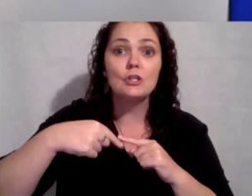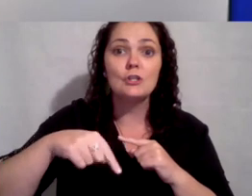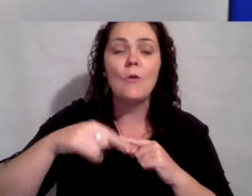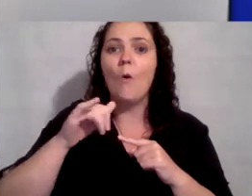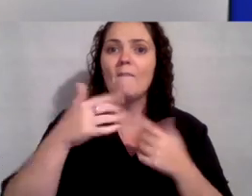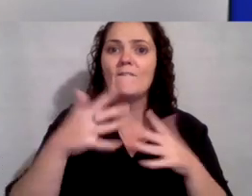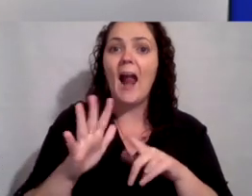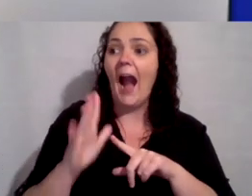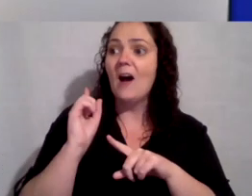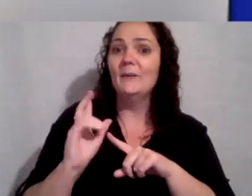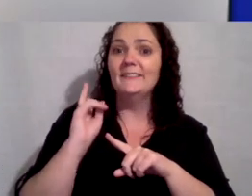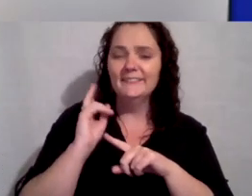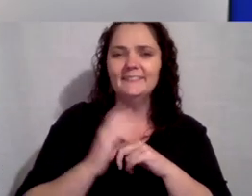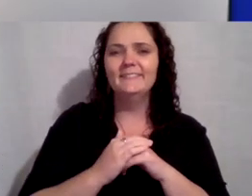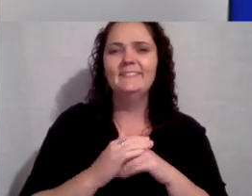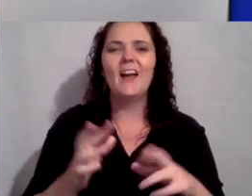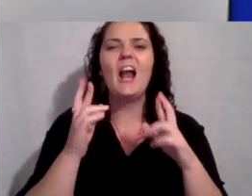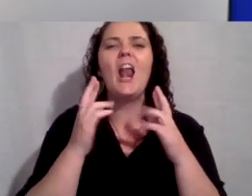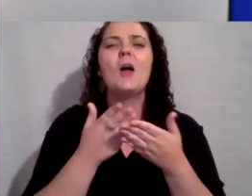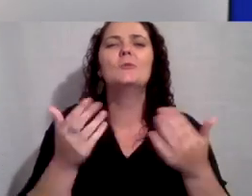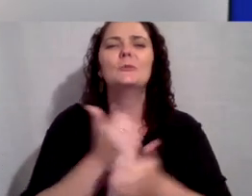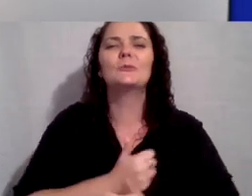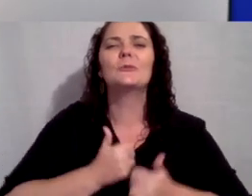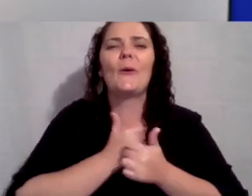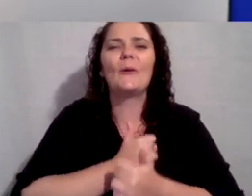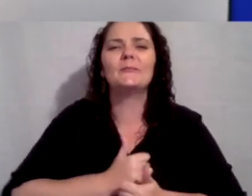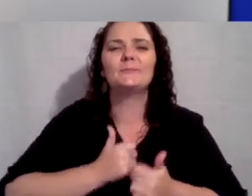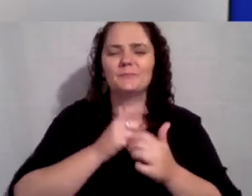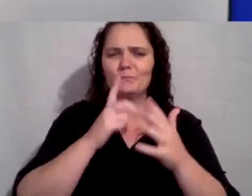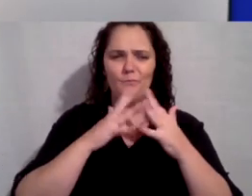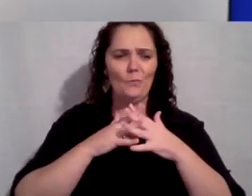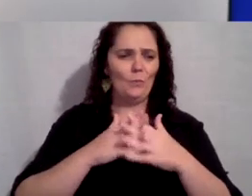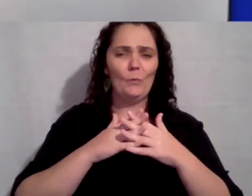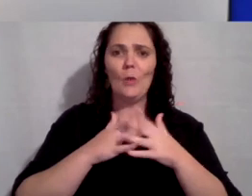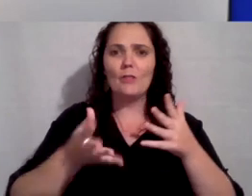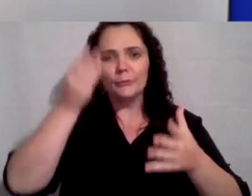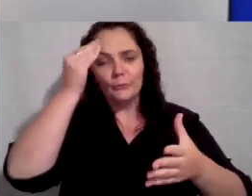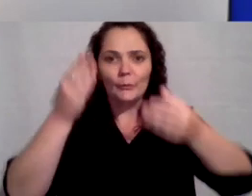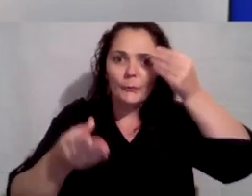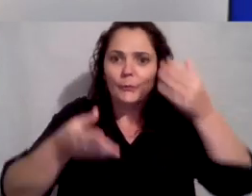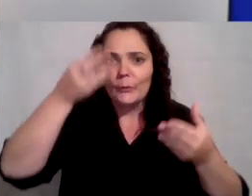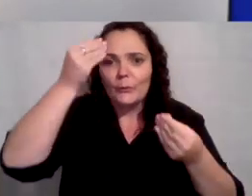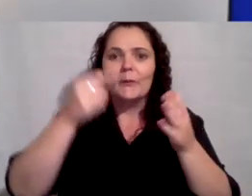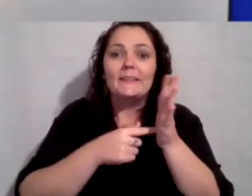and hopefully you'll enjoy this as well and you'll get some some things out of it, you'll get some tips, you'll get some tricks but you'll